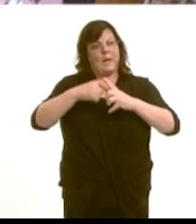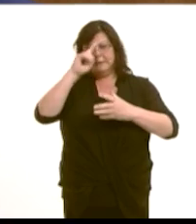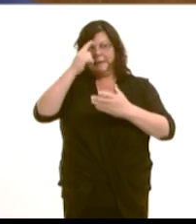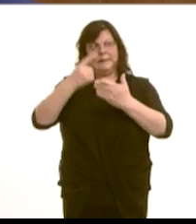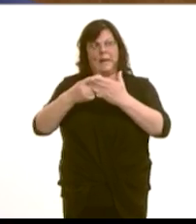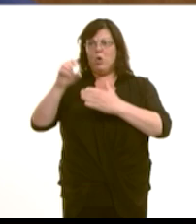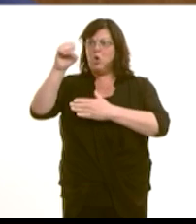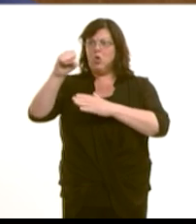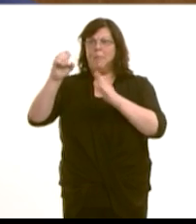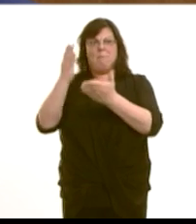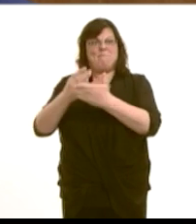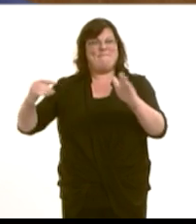then access to that funding will end.